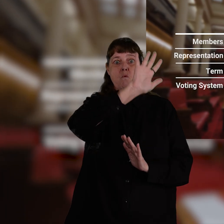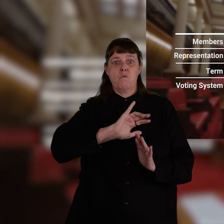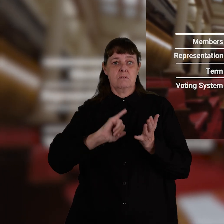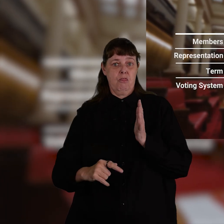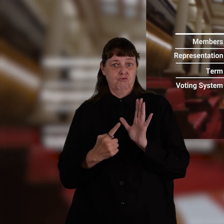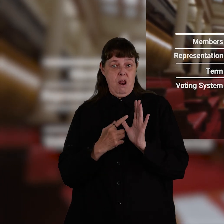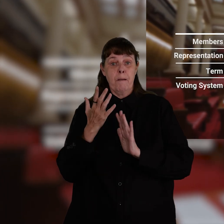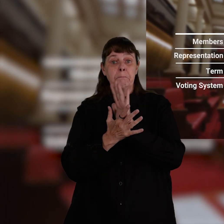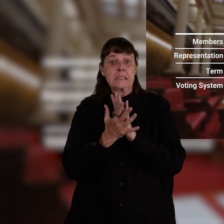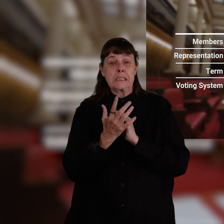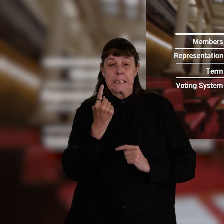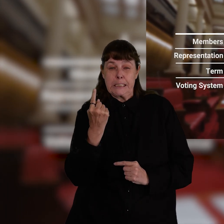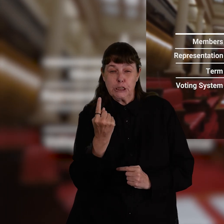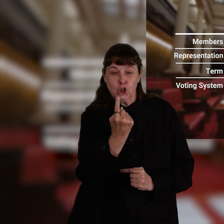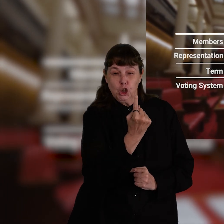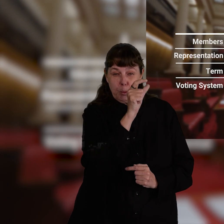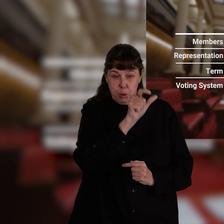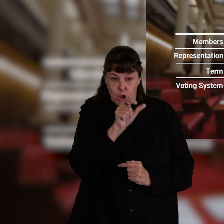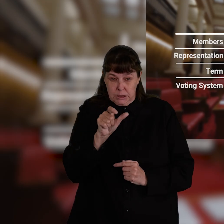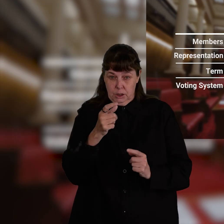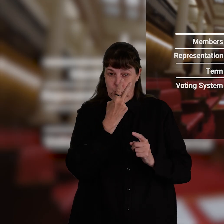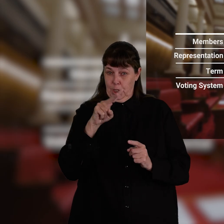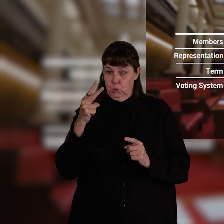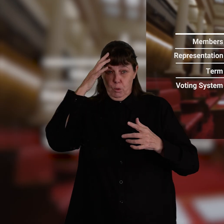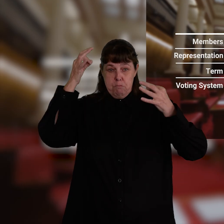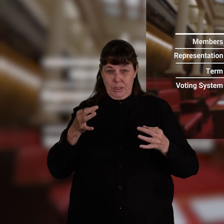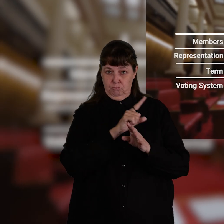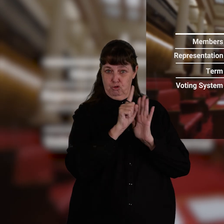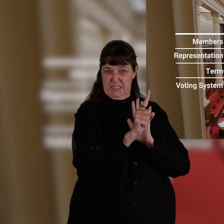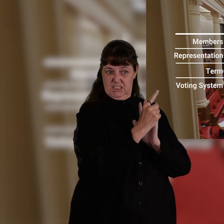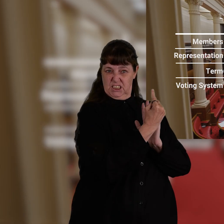have an electorate that they represent. They represent the whole state, which